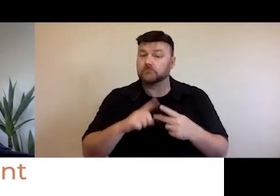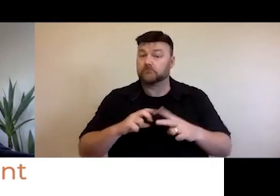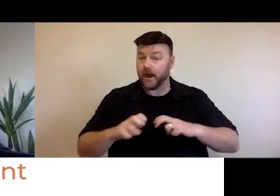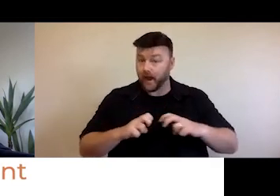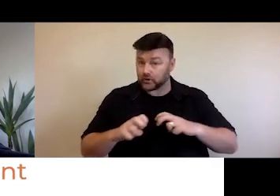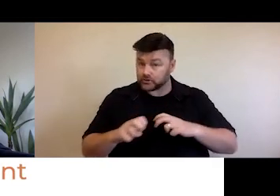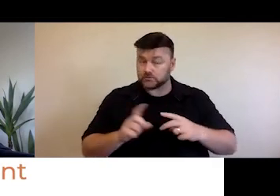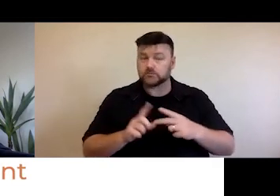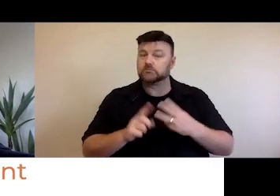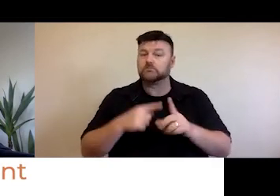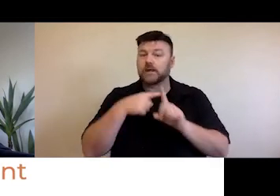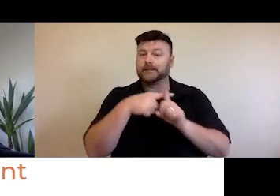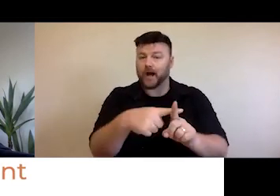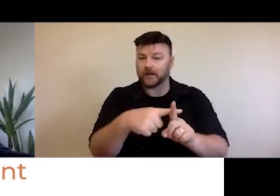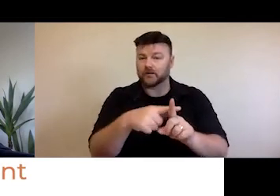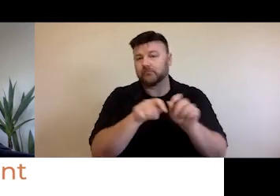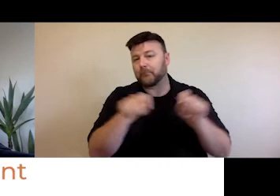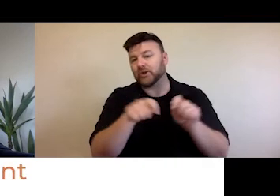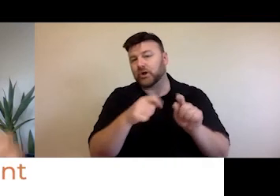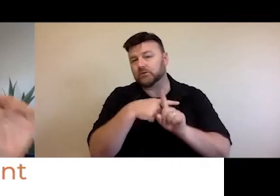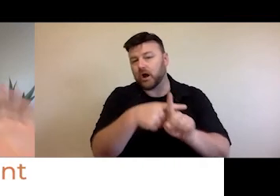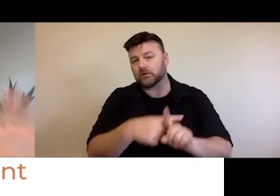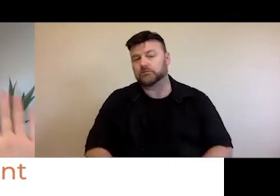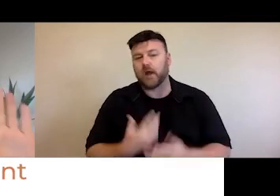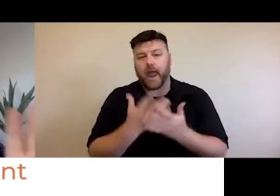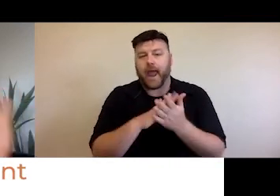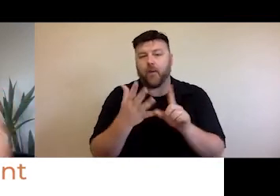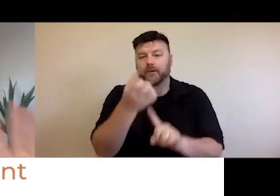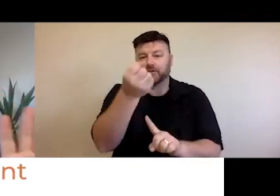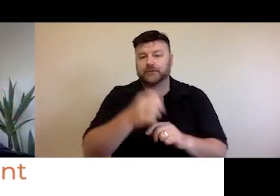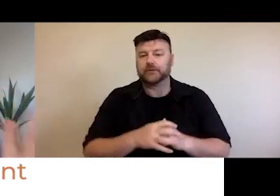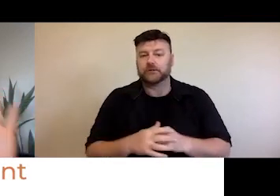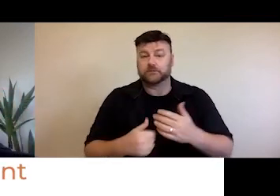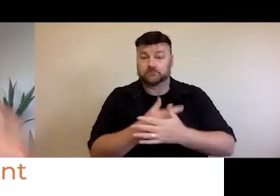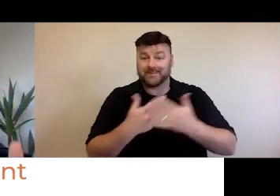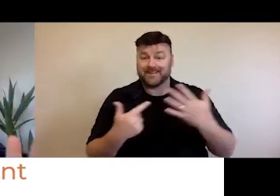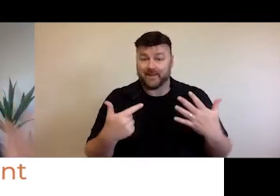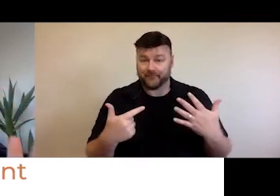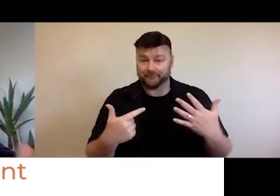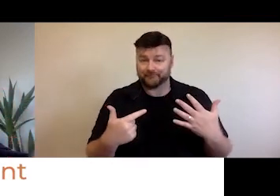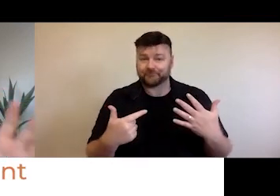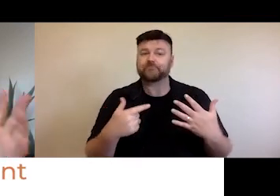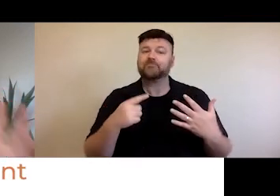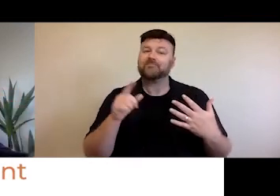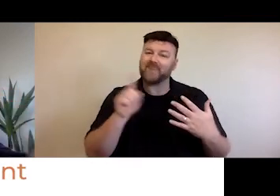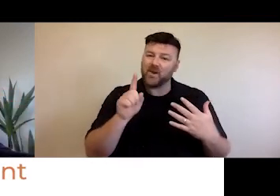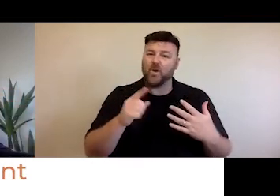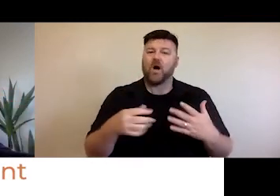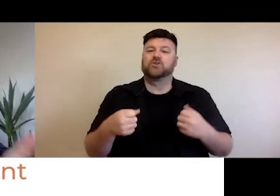the targets - how do we know when you've achieved it? So those seven things are the minimum of what strategy should look like, and I've